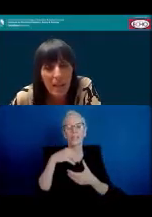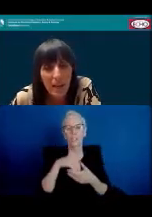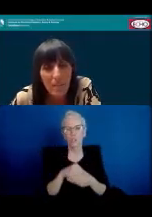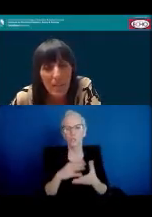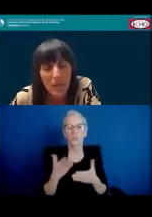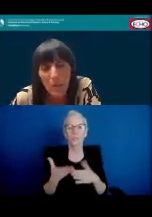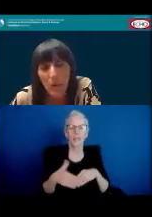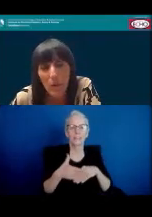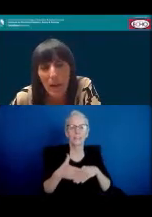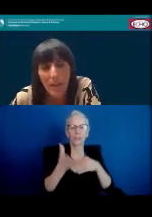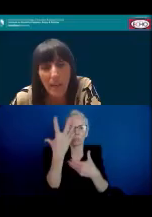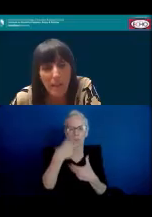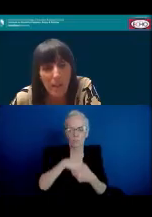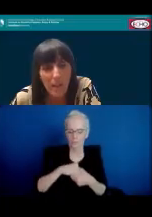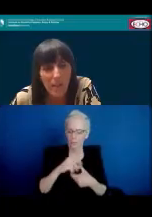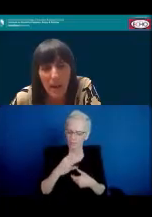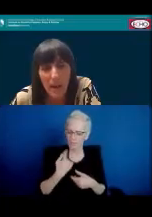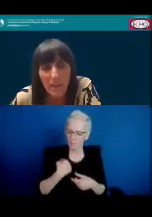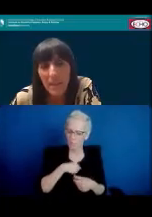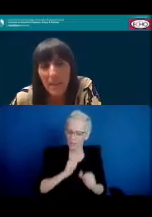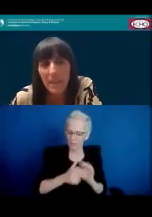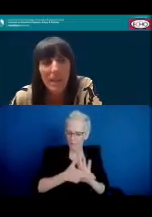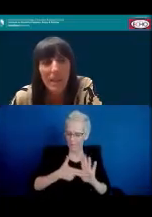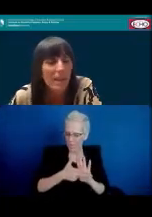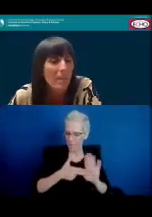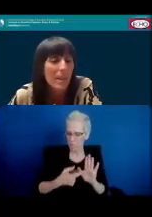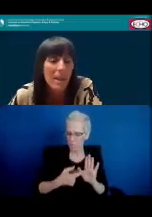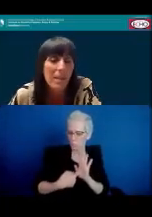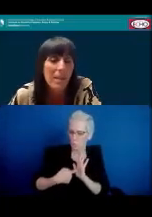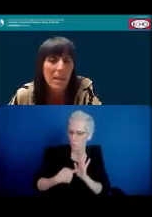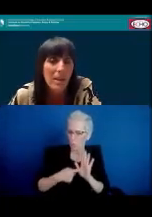name this growth out loud to families, it helps them see